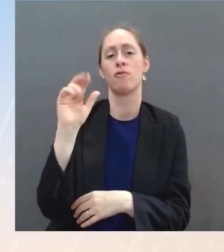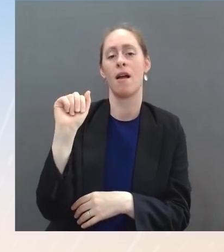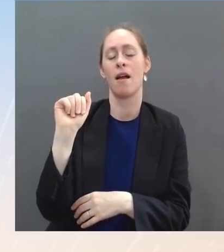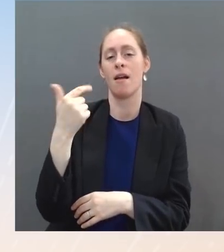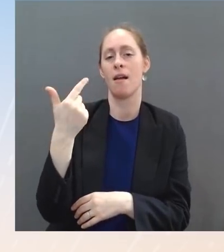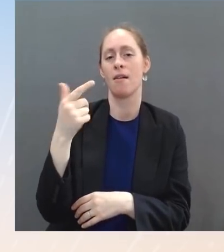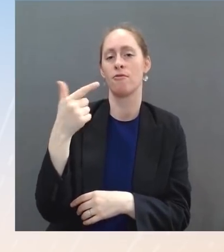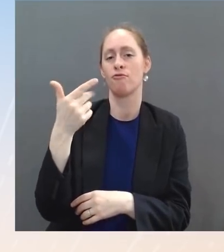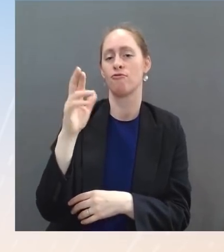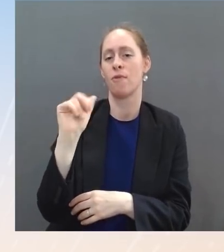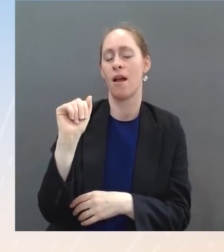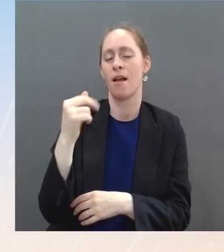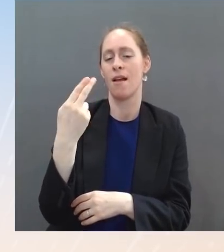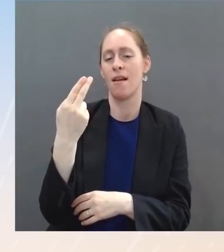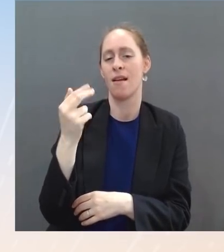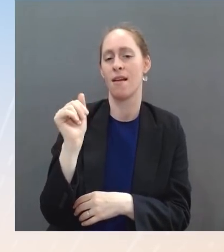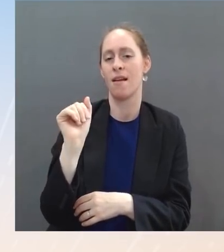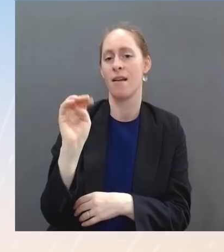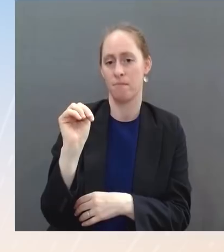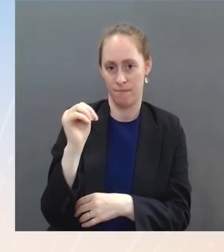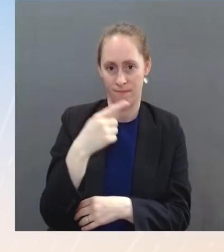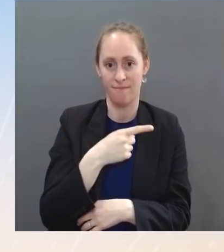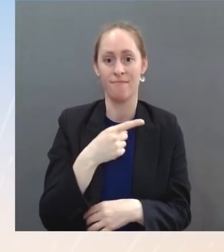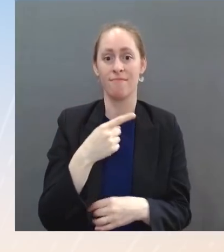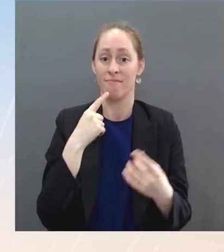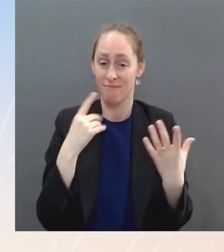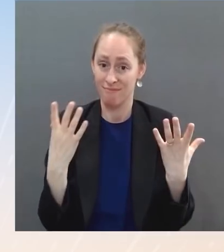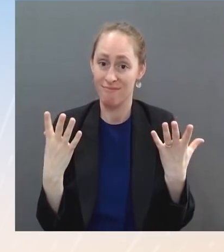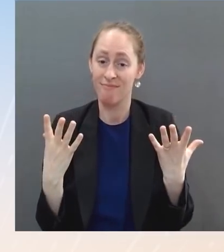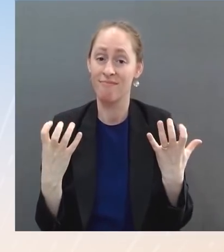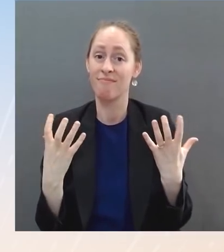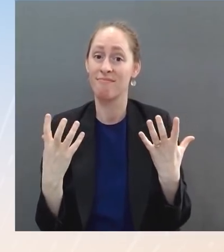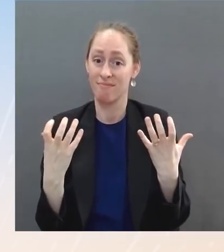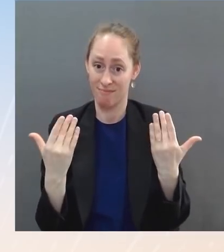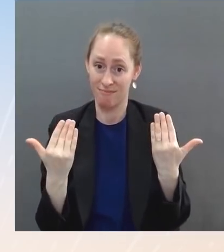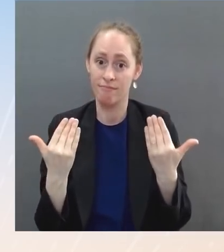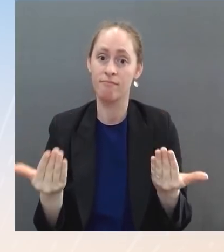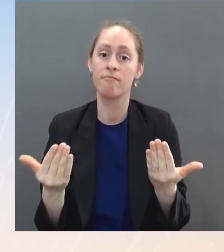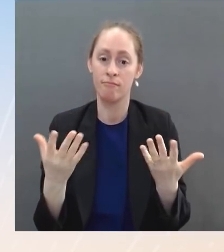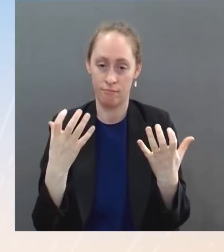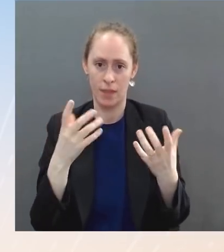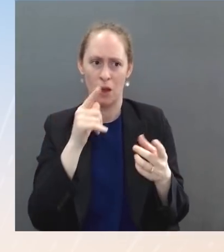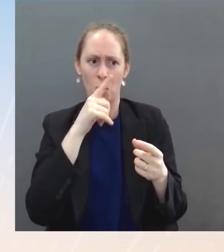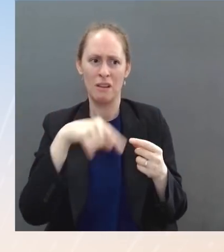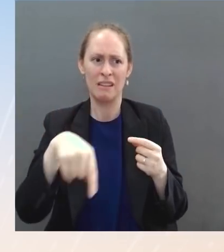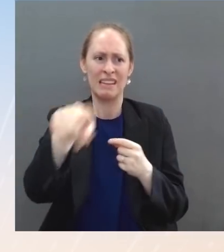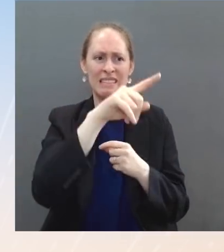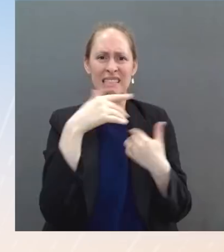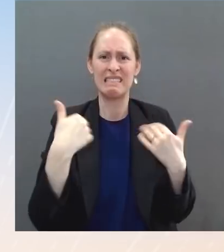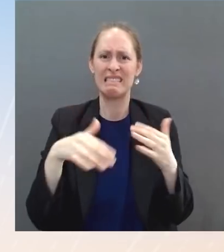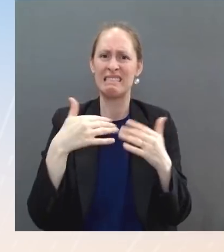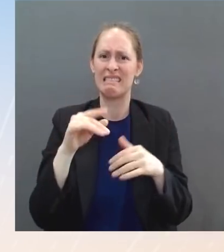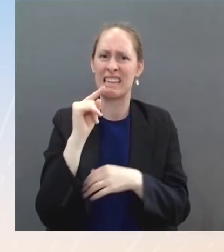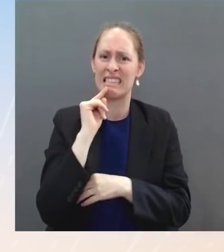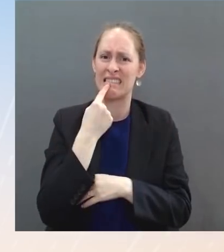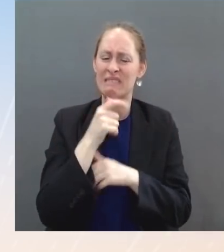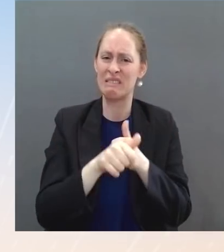to at-risk populations throughout the world." Senator Portman said that -- that he is "pleased" that legislation --